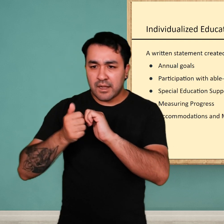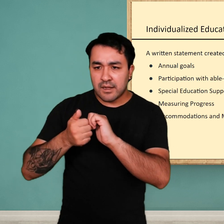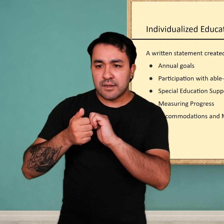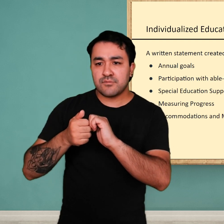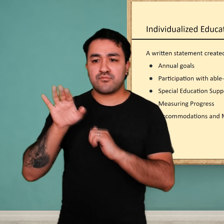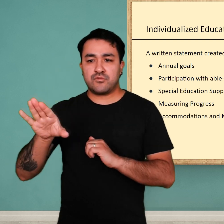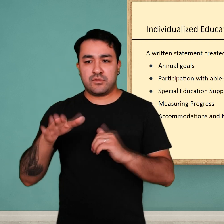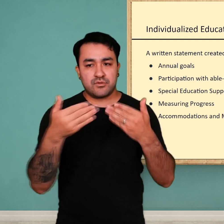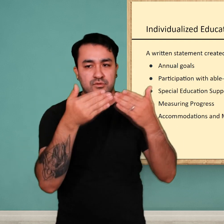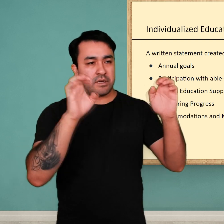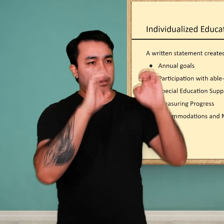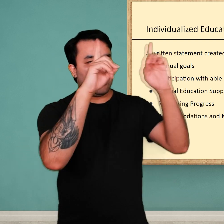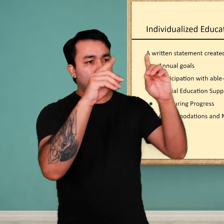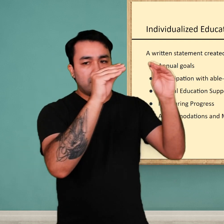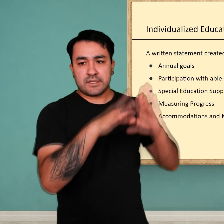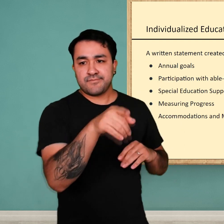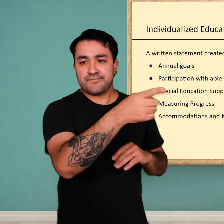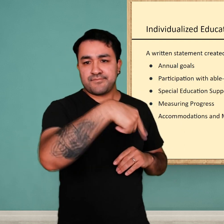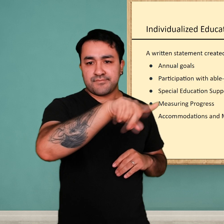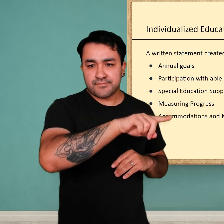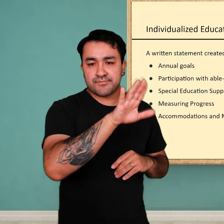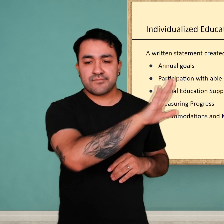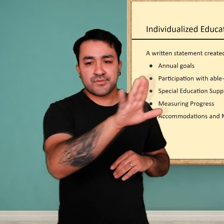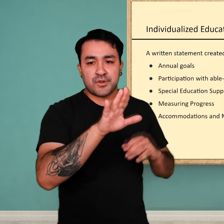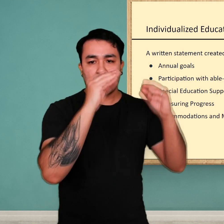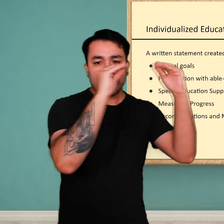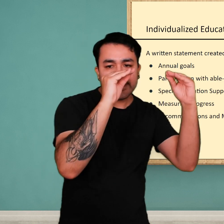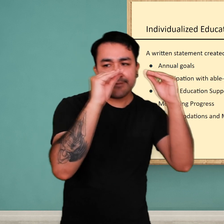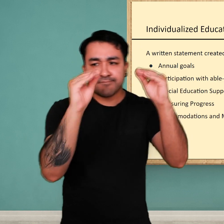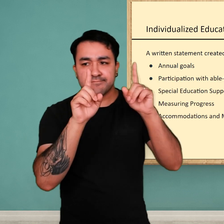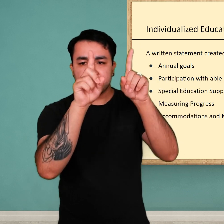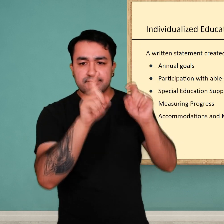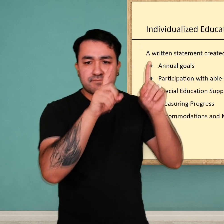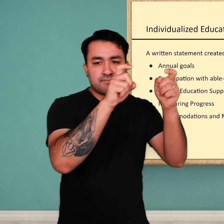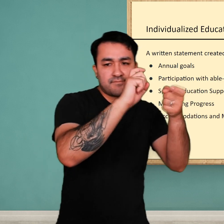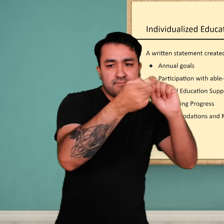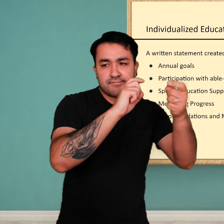non-Special Education teachers, must provide to the student, and more.